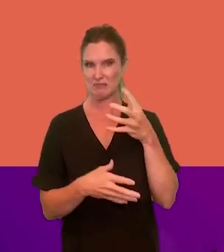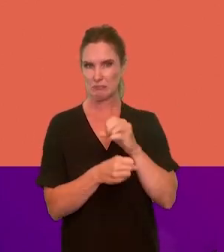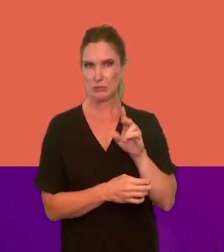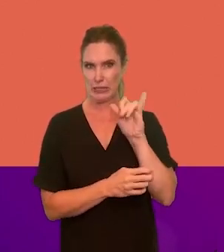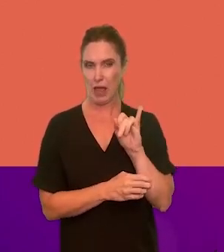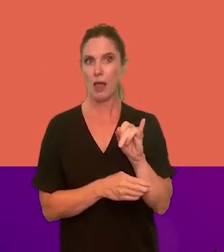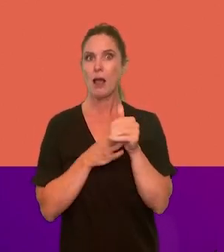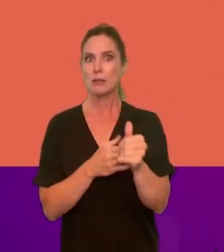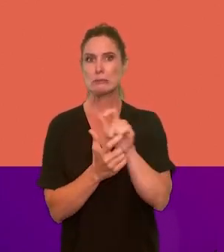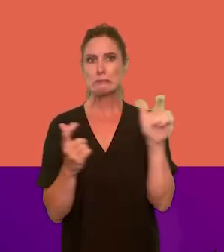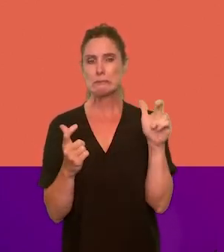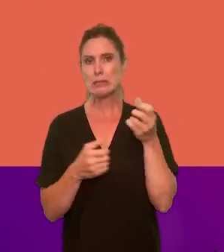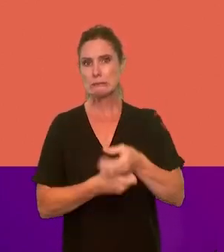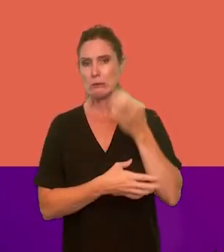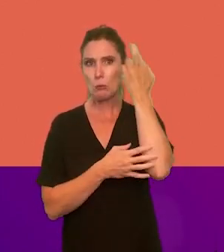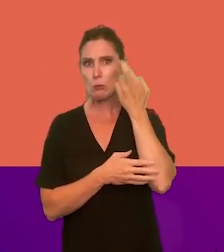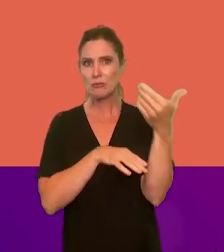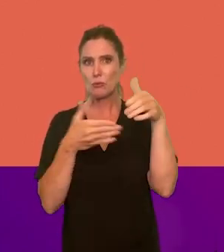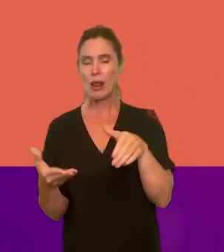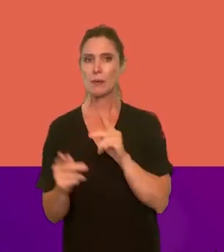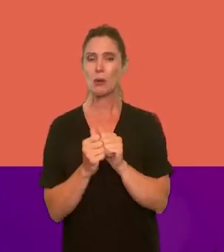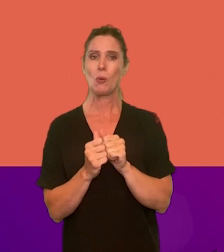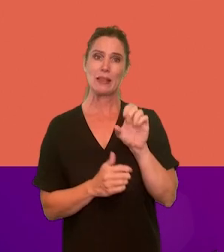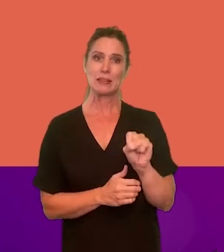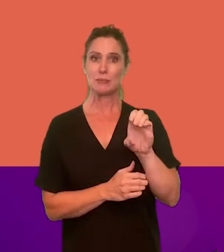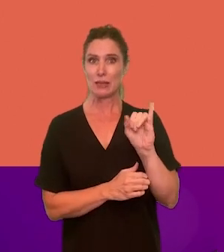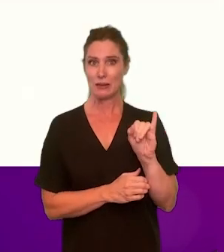for people with spinal cord injuries and other intermittent catheter users.